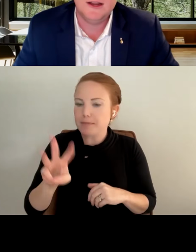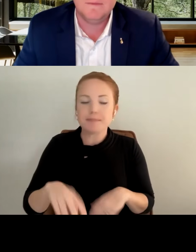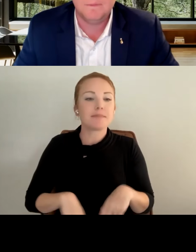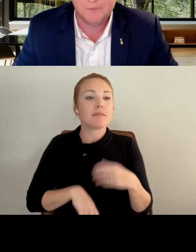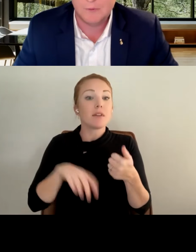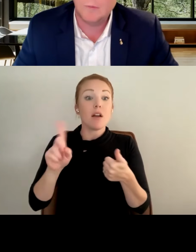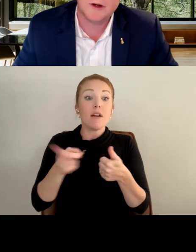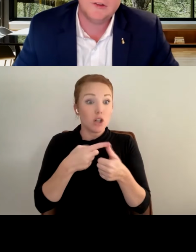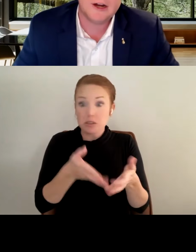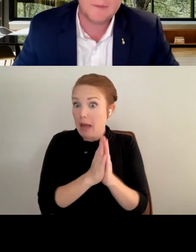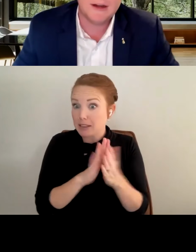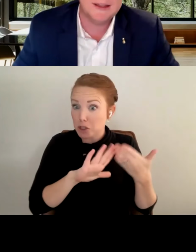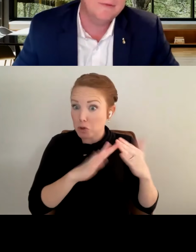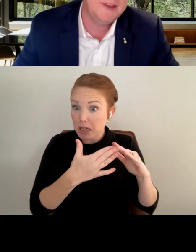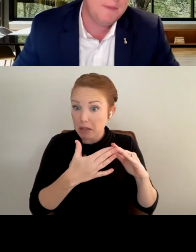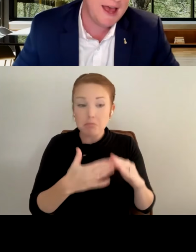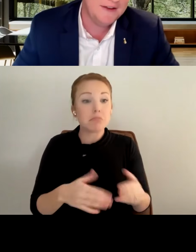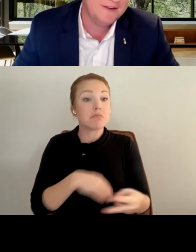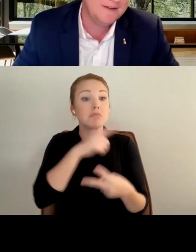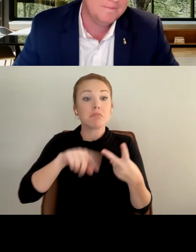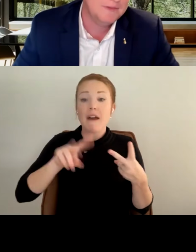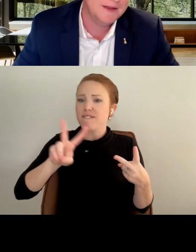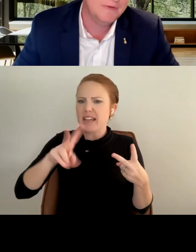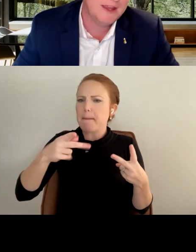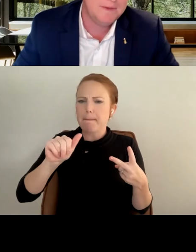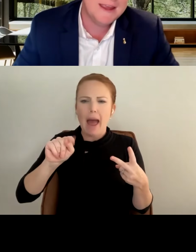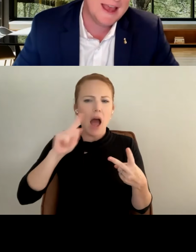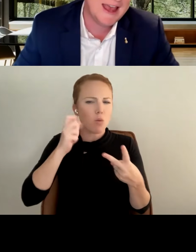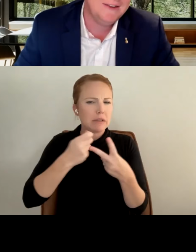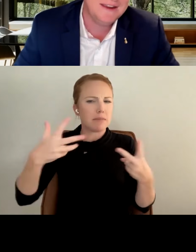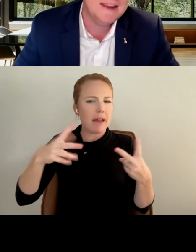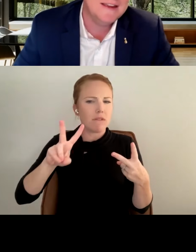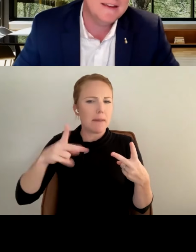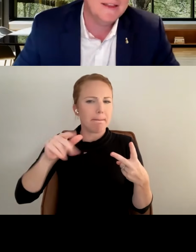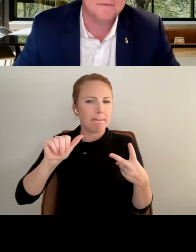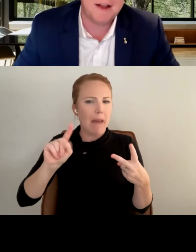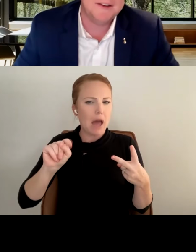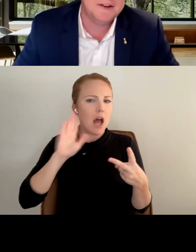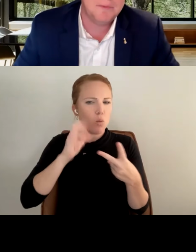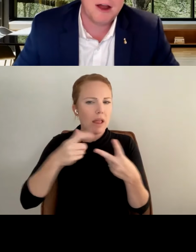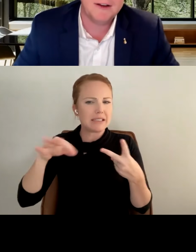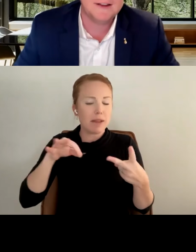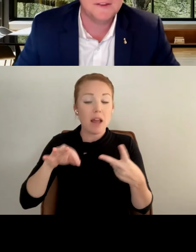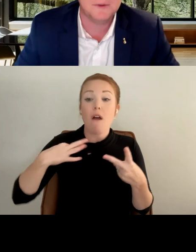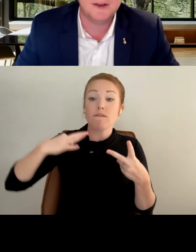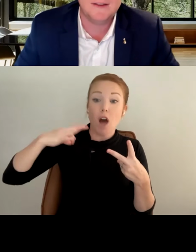community, we're going to talk about the VPAT, the V P A T - the voluntary product accessibility